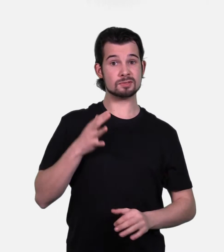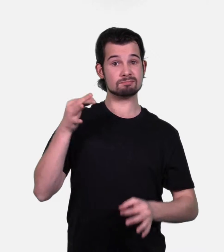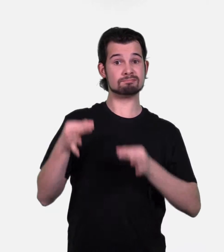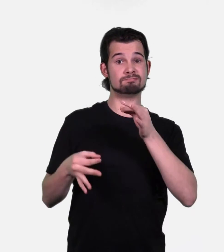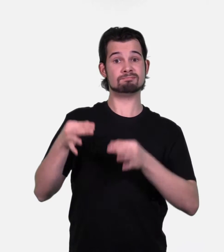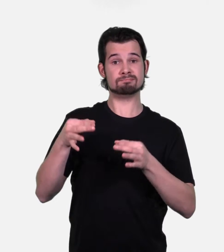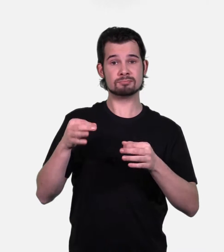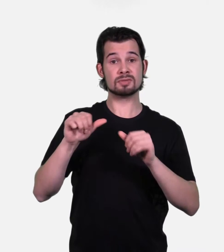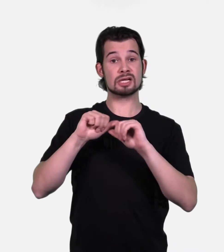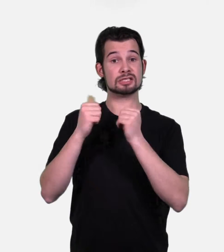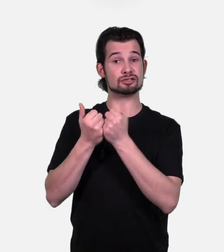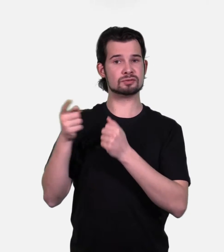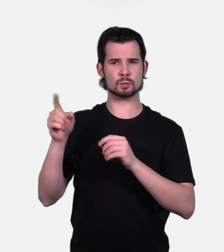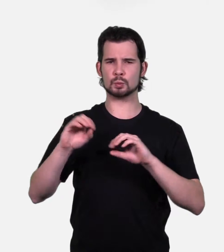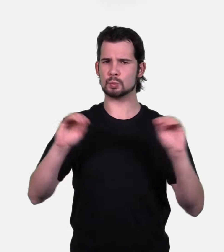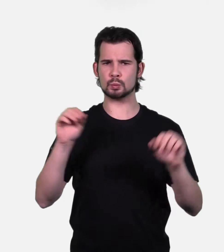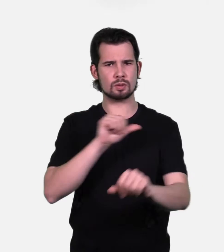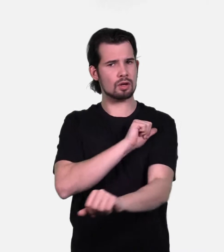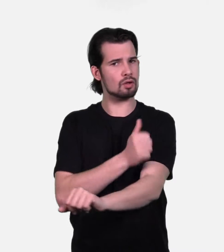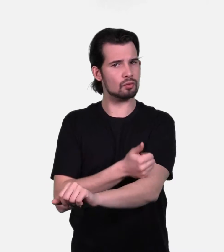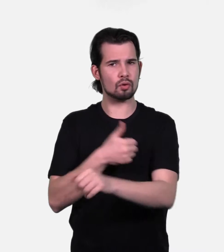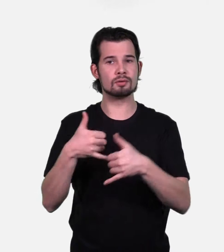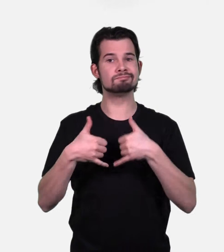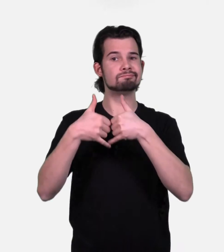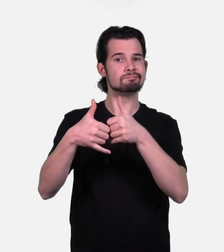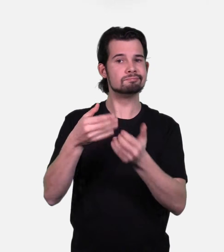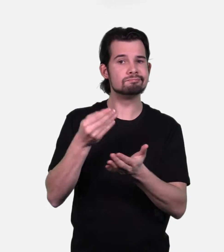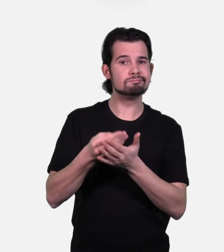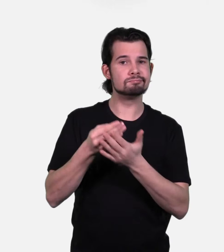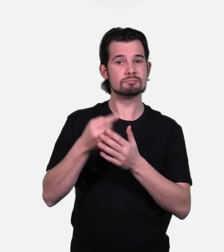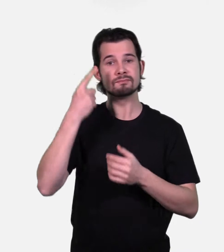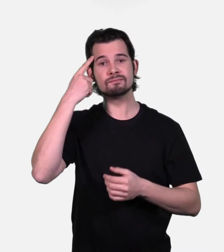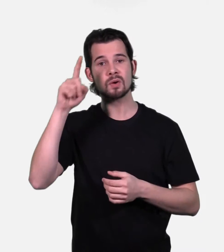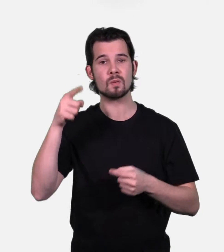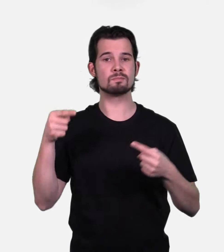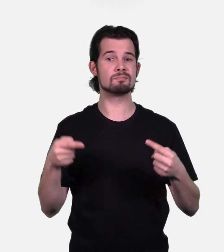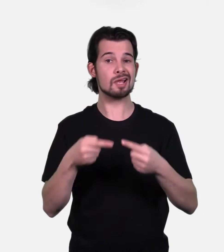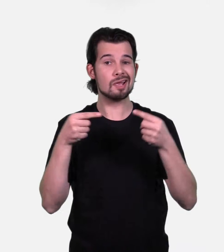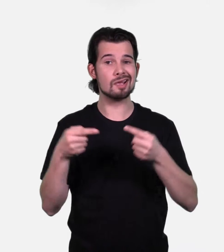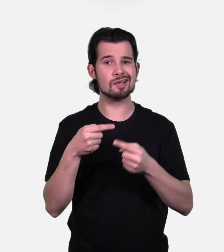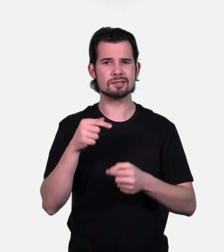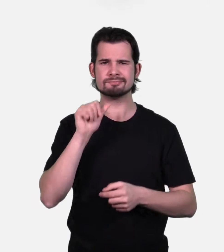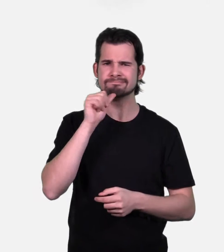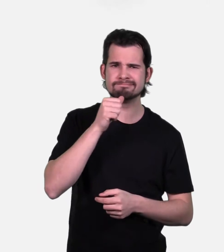to award compensation for pain, suffering, or loss of enjoyment.